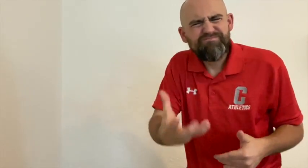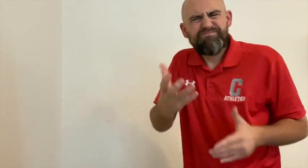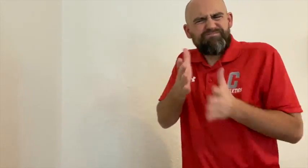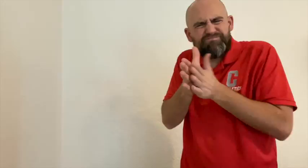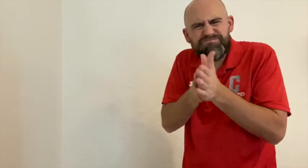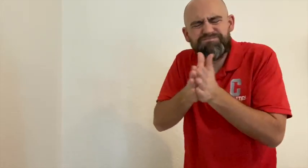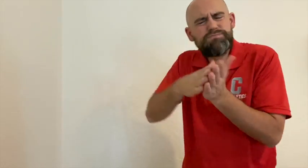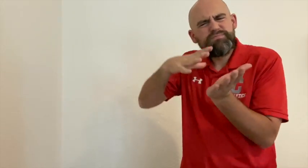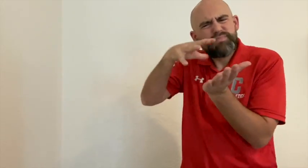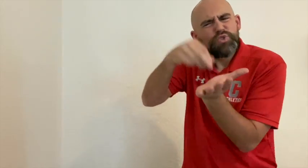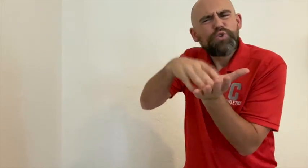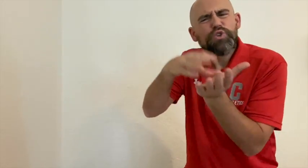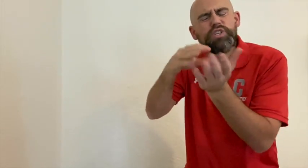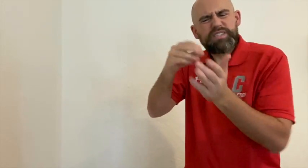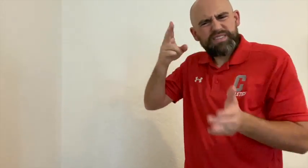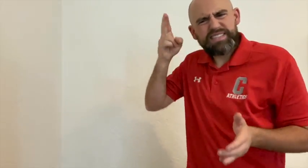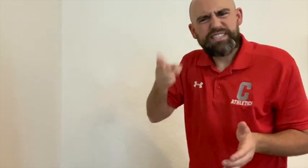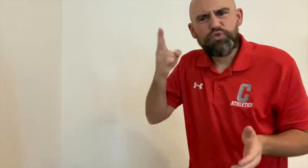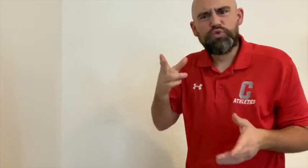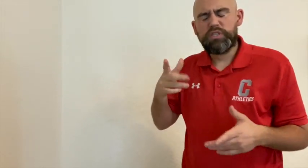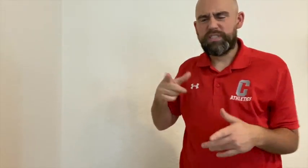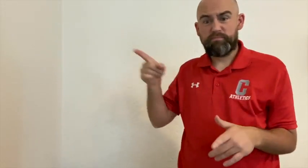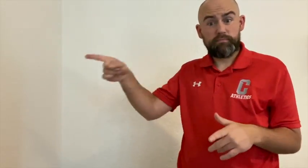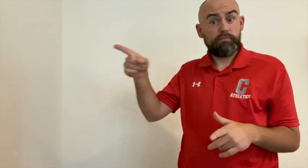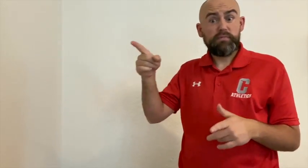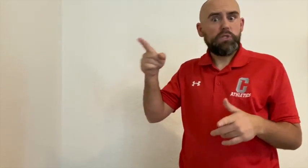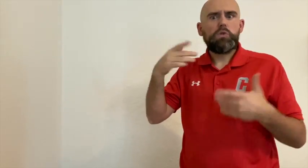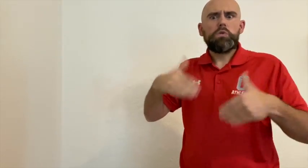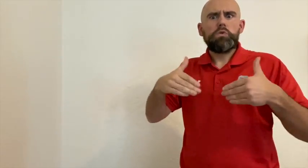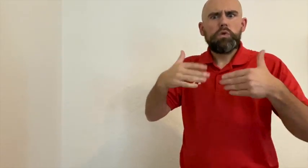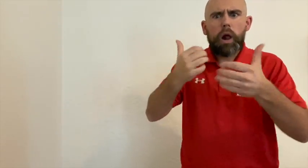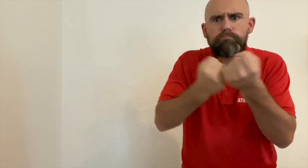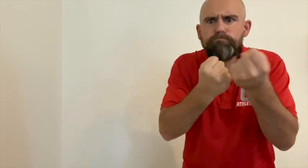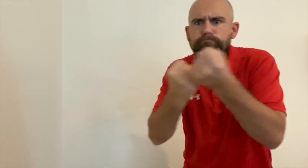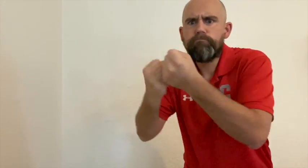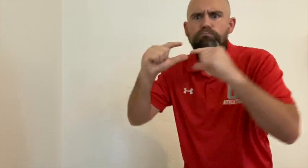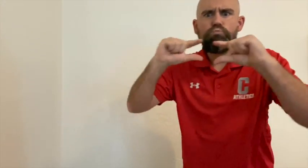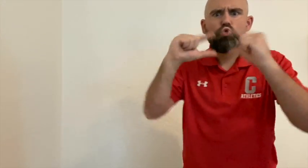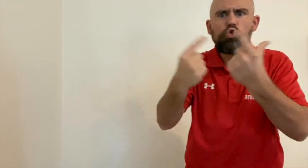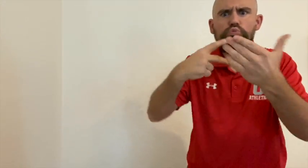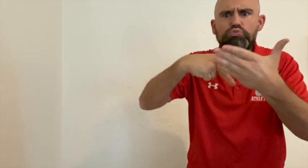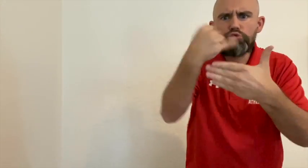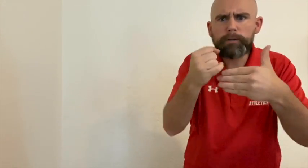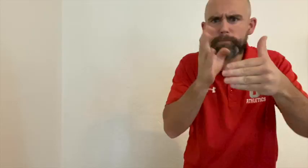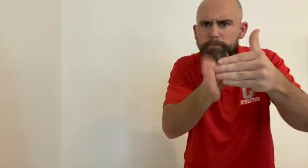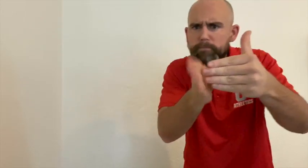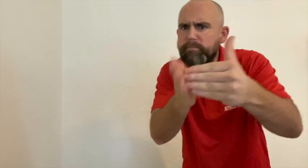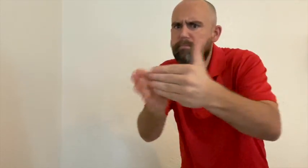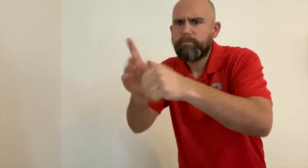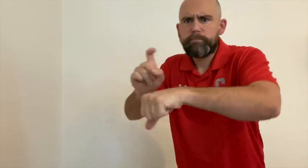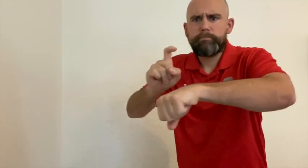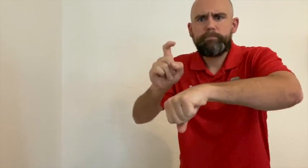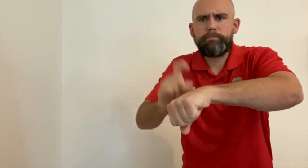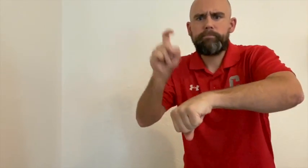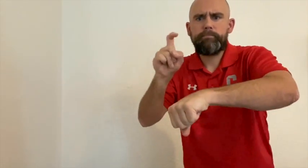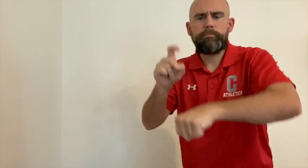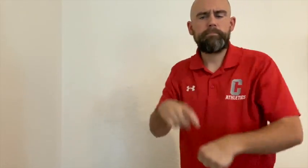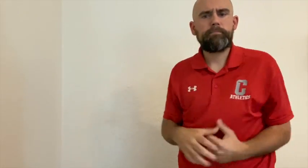and soul to the studies of history in also incredibly supportive to their group partners. There are constantly